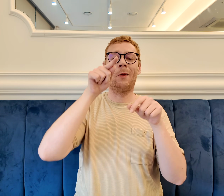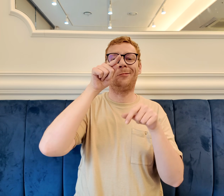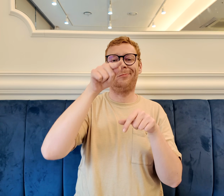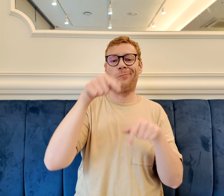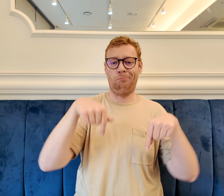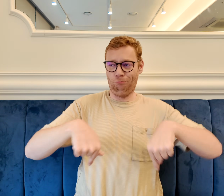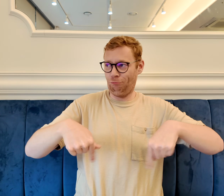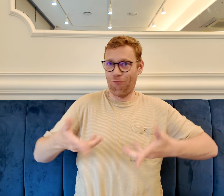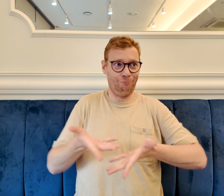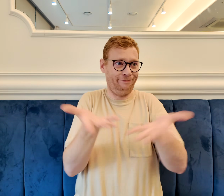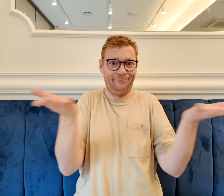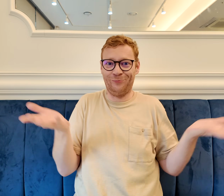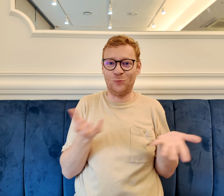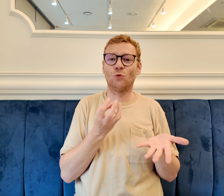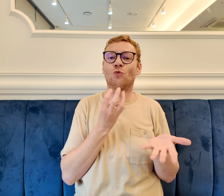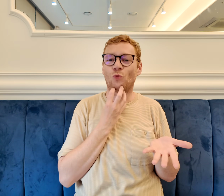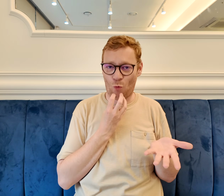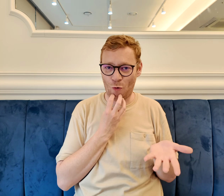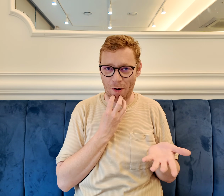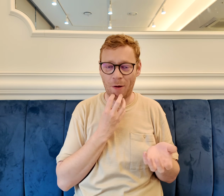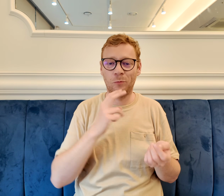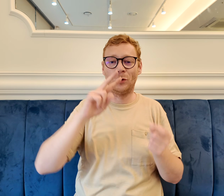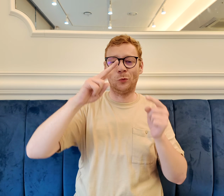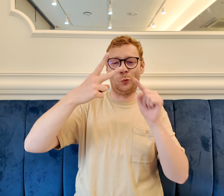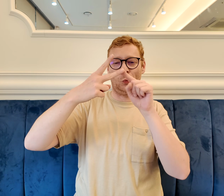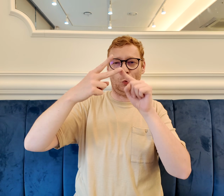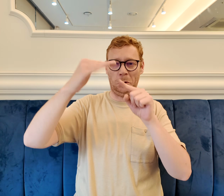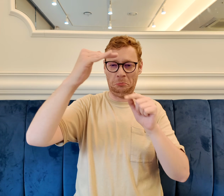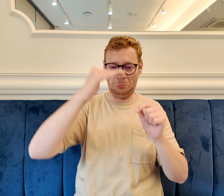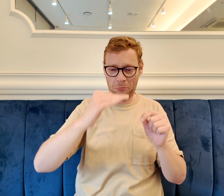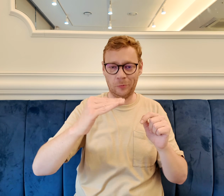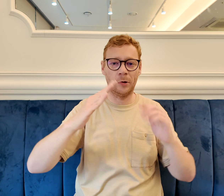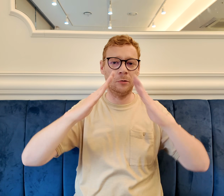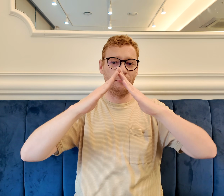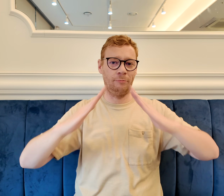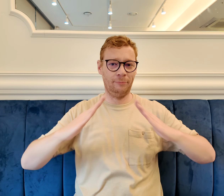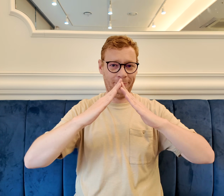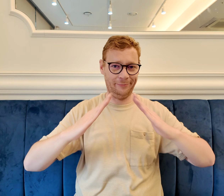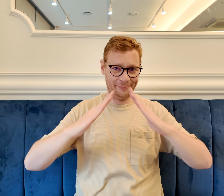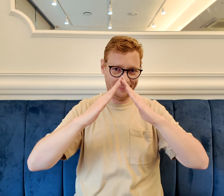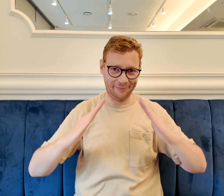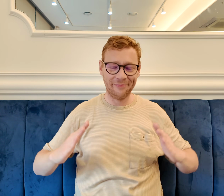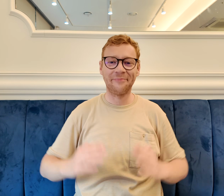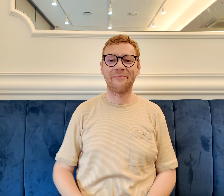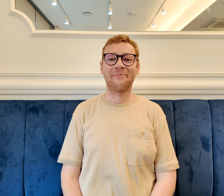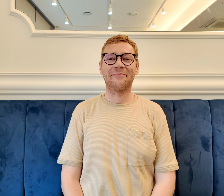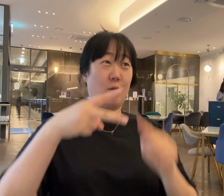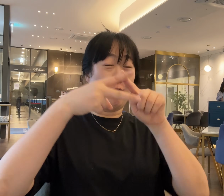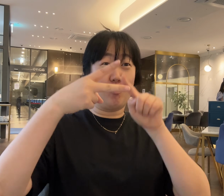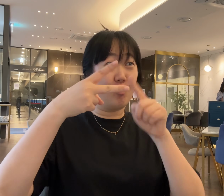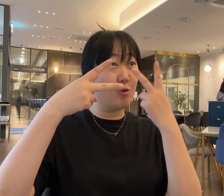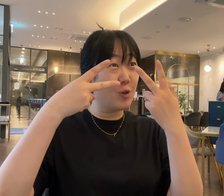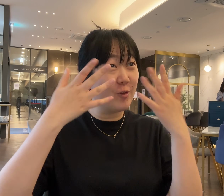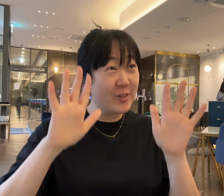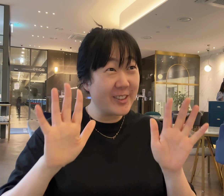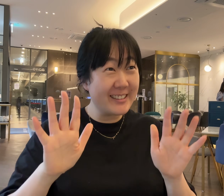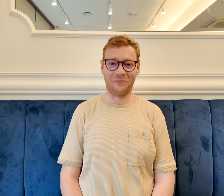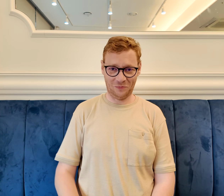As you can see, Seoul and Jeonju. So you've been to two places.